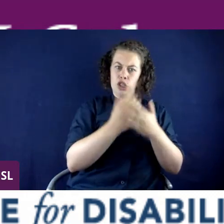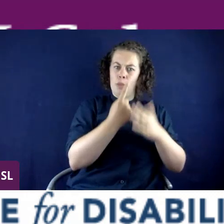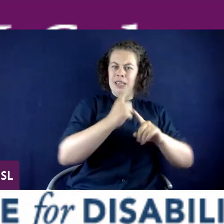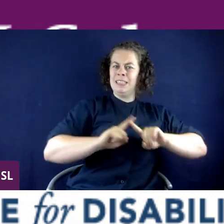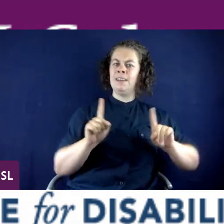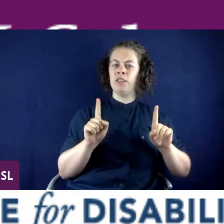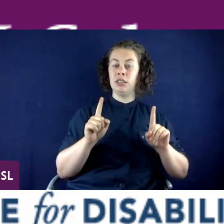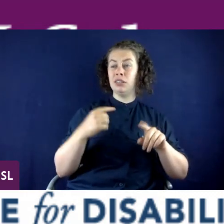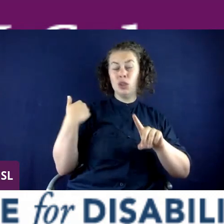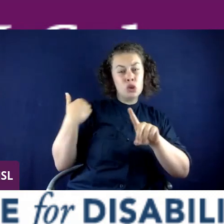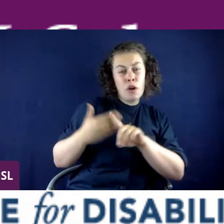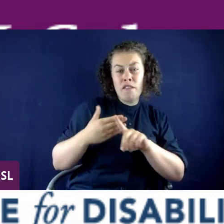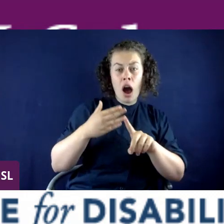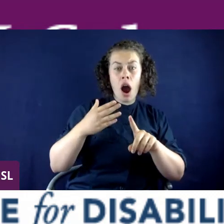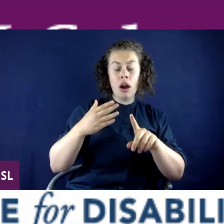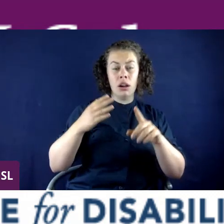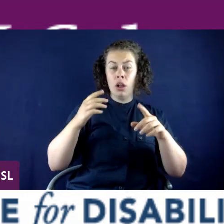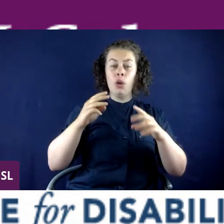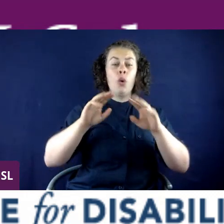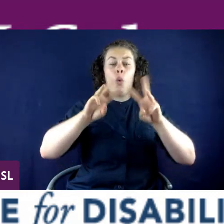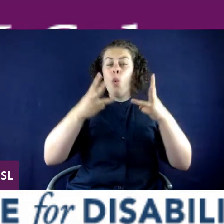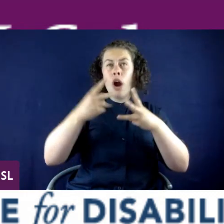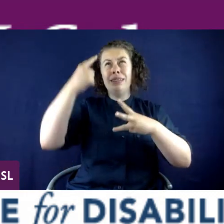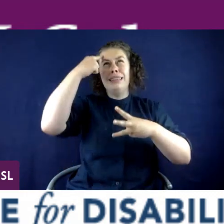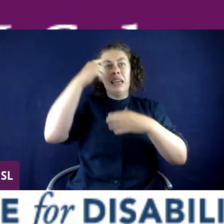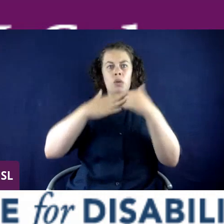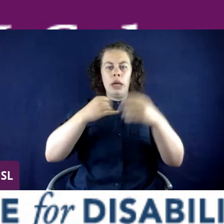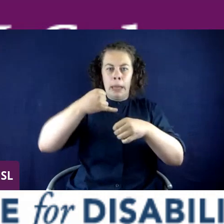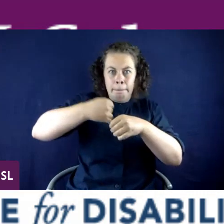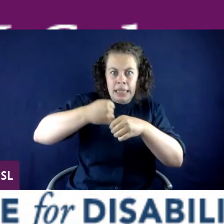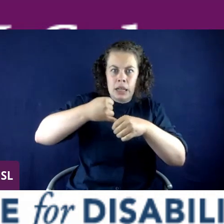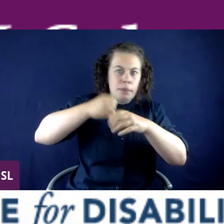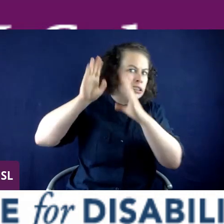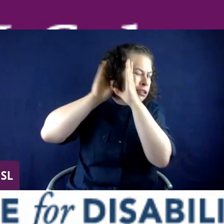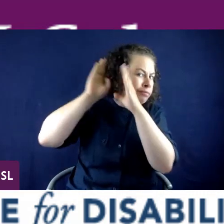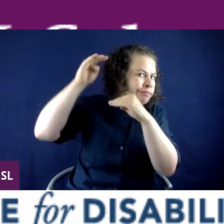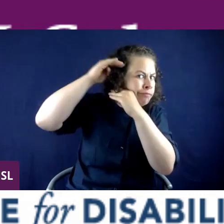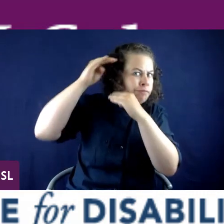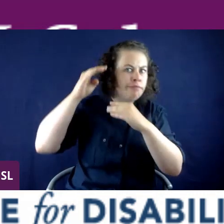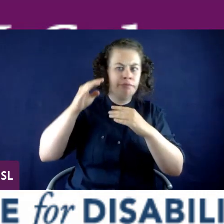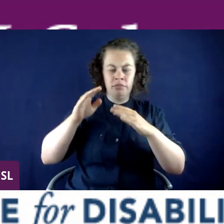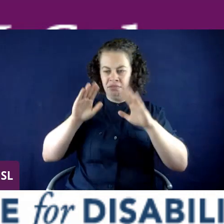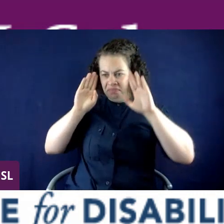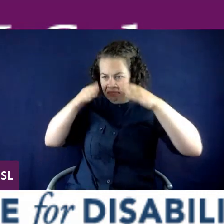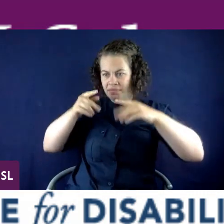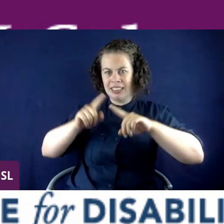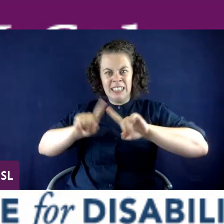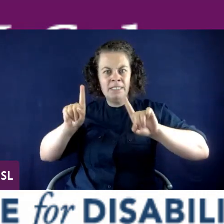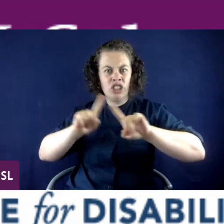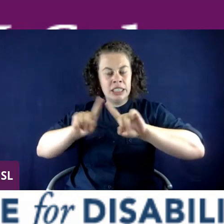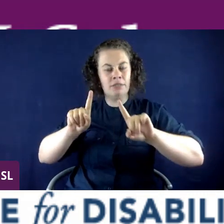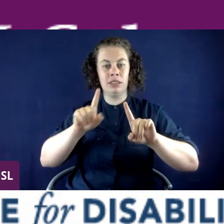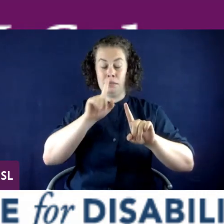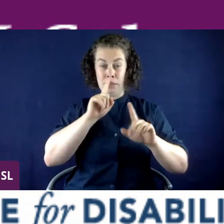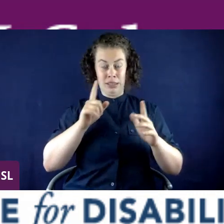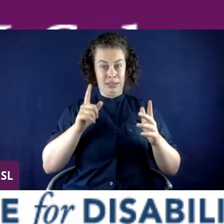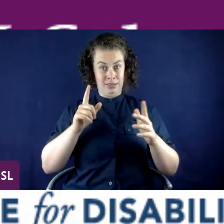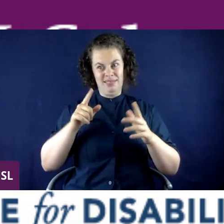model of disability. So much of the access that we require to participate